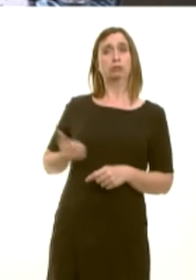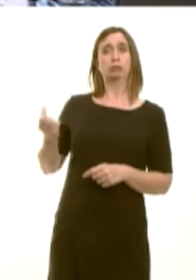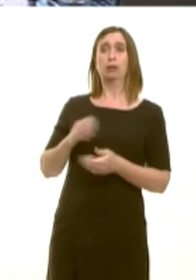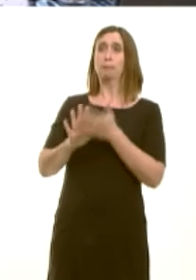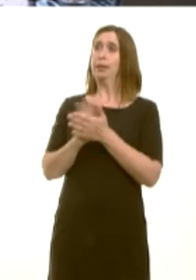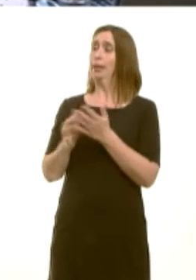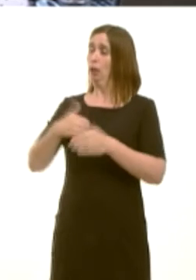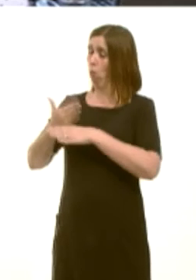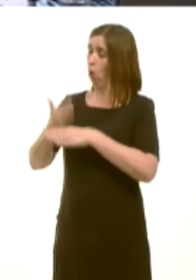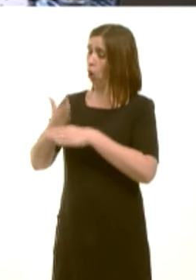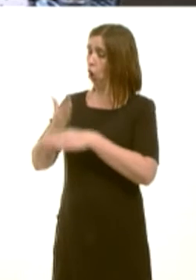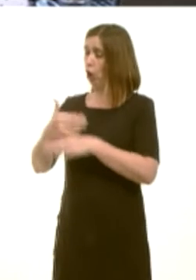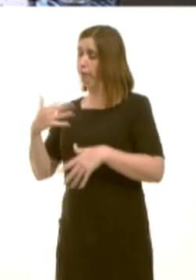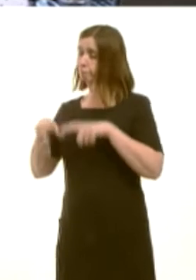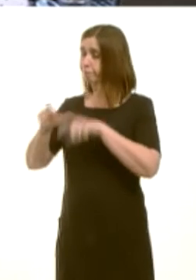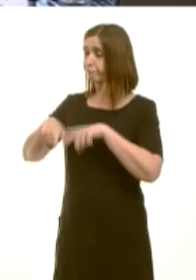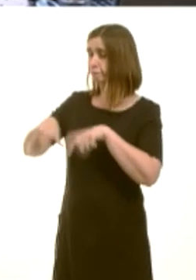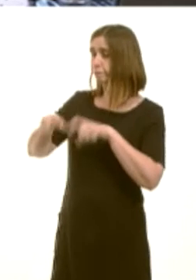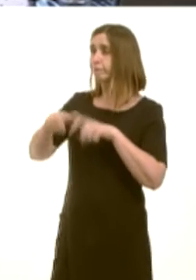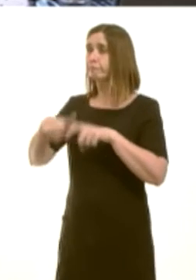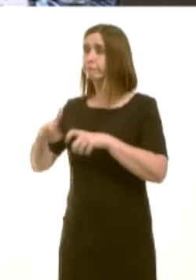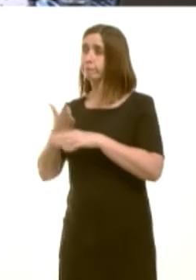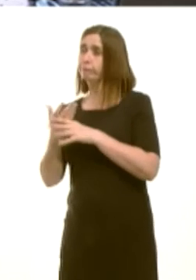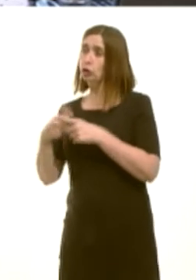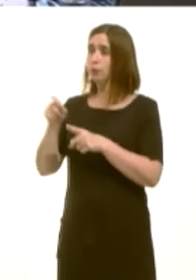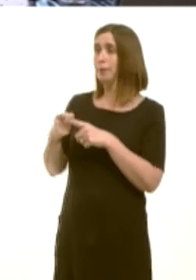because that would mean that people will go and work in certain communities, offer their